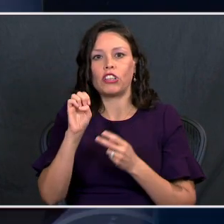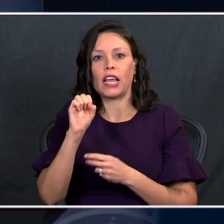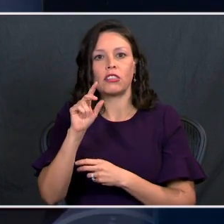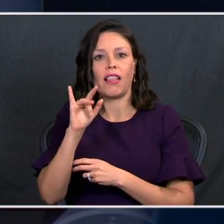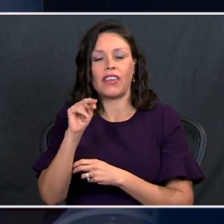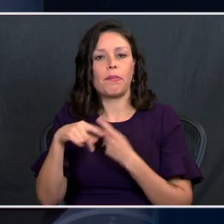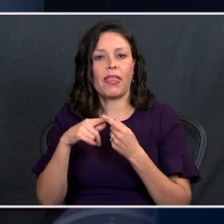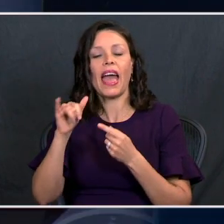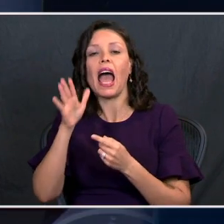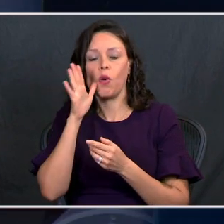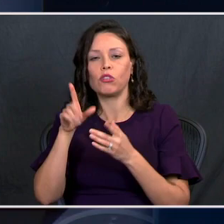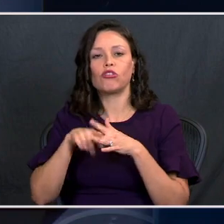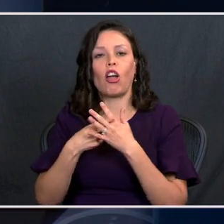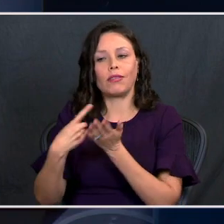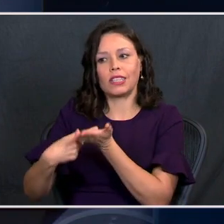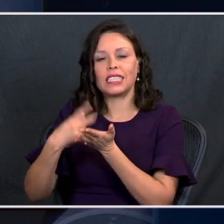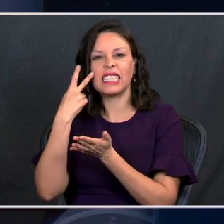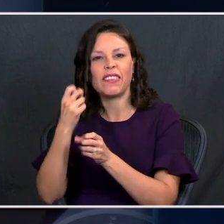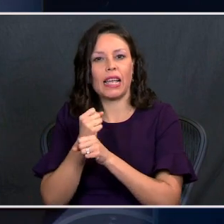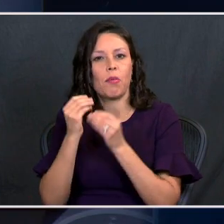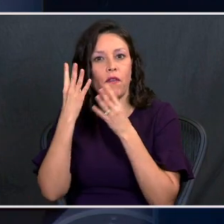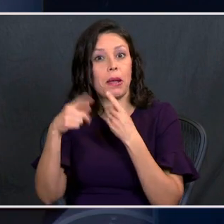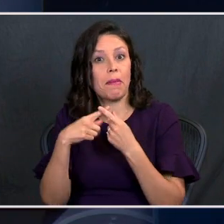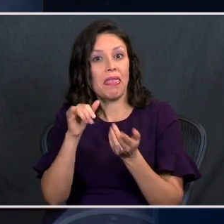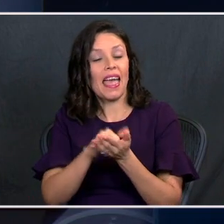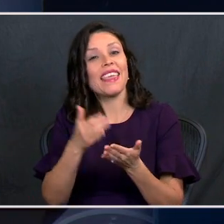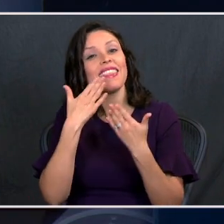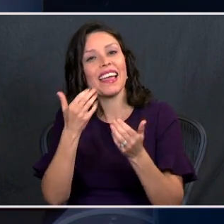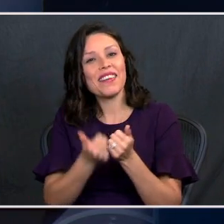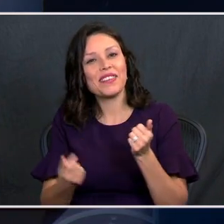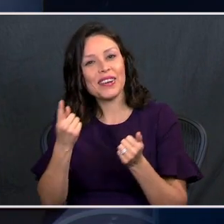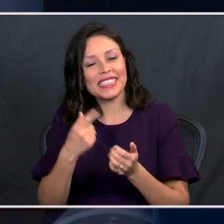I'll venture to do that and see if I can get more for you on it. Thanks, everyone.